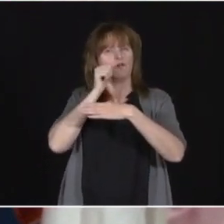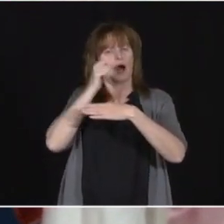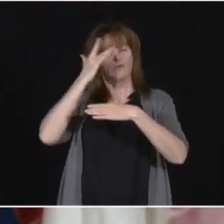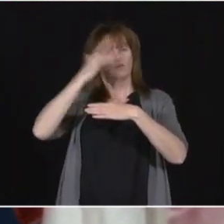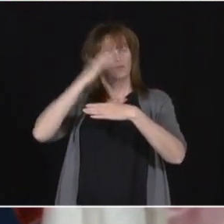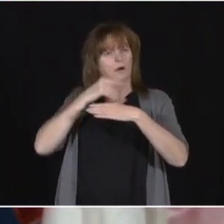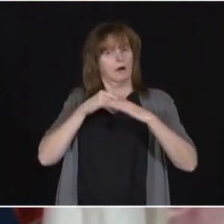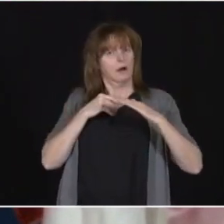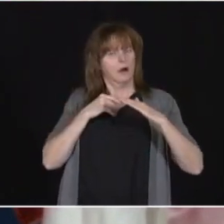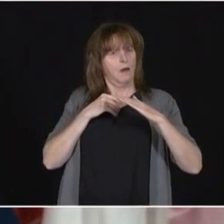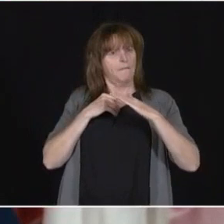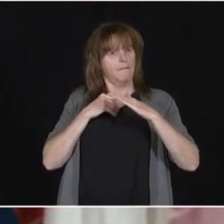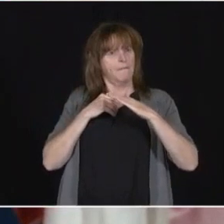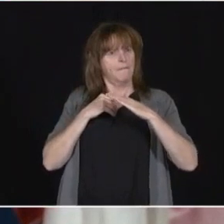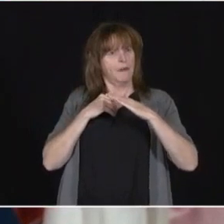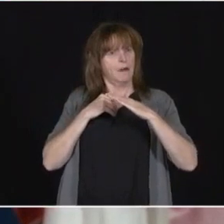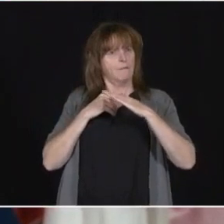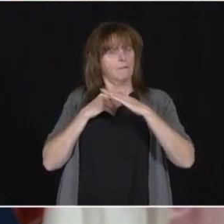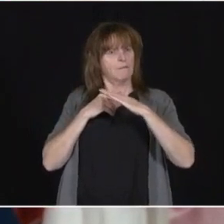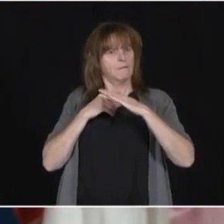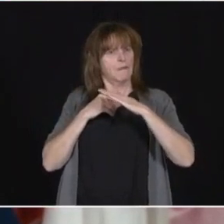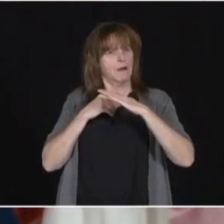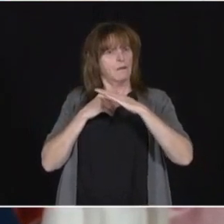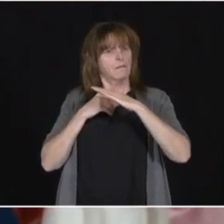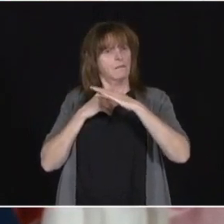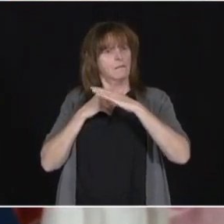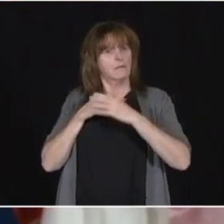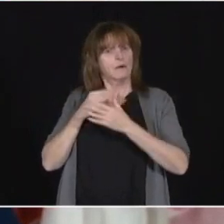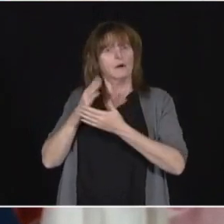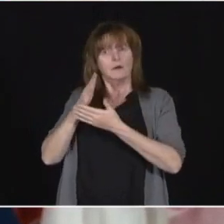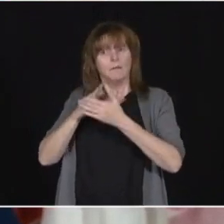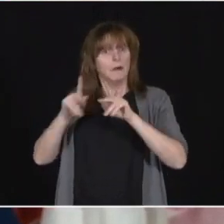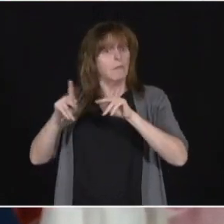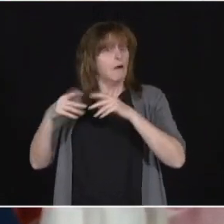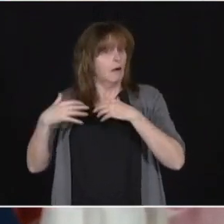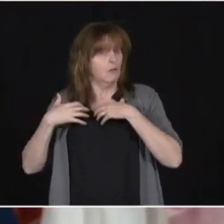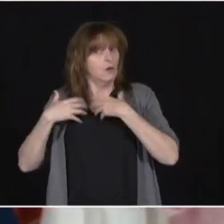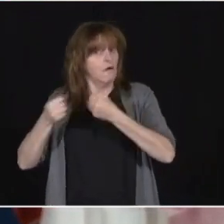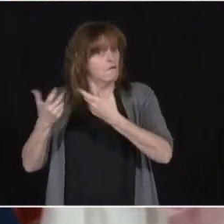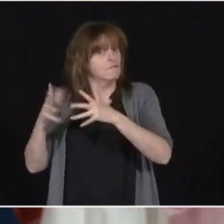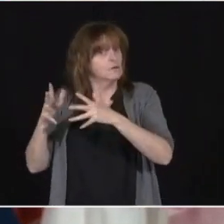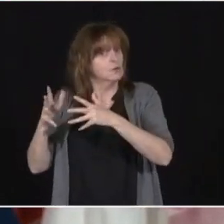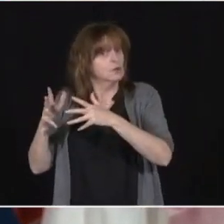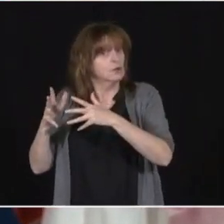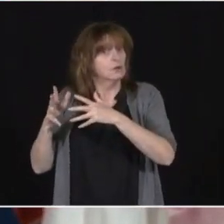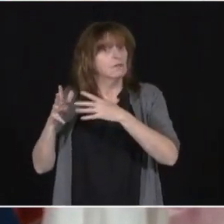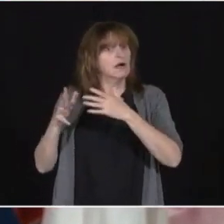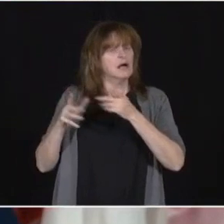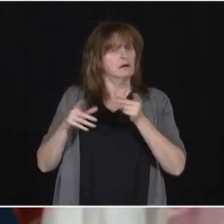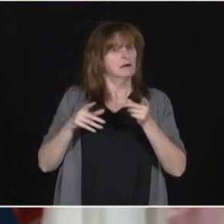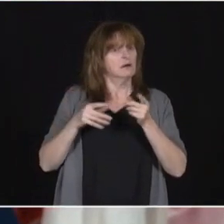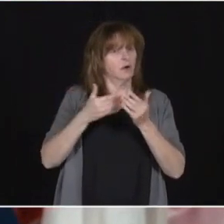This is a concern. At what point would you hold off on phase 2, and at what point